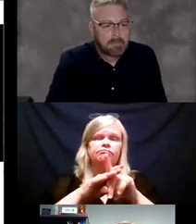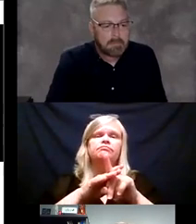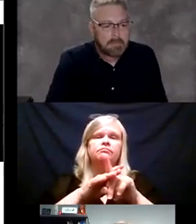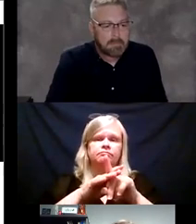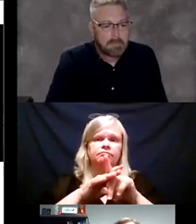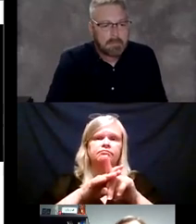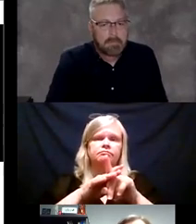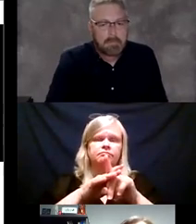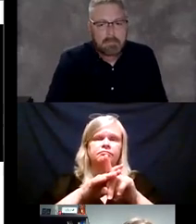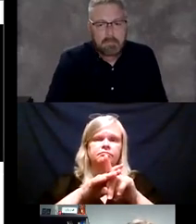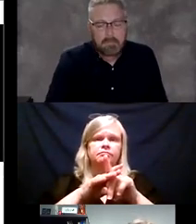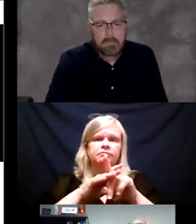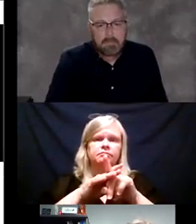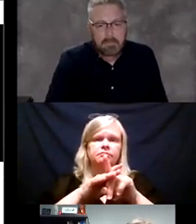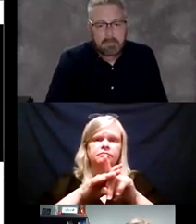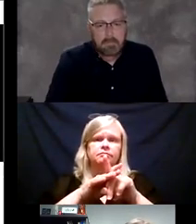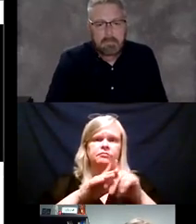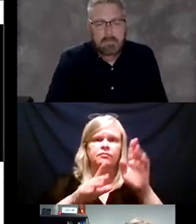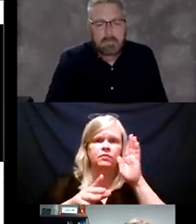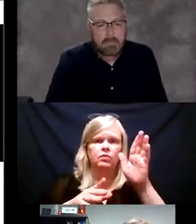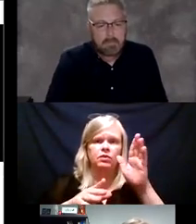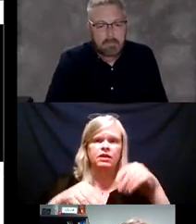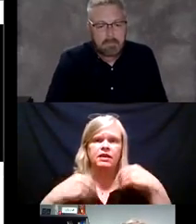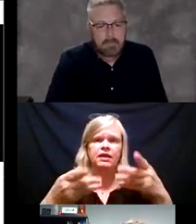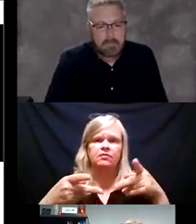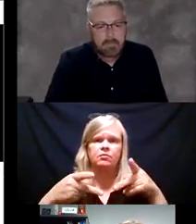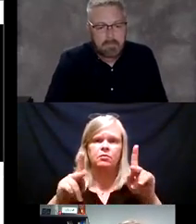GIVE THEM PERMISSION TO SHOW, ALLOW MULTIPLES.